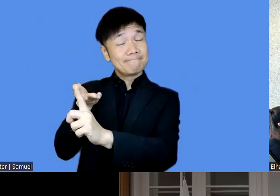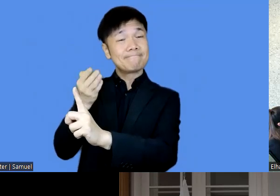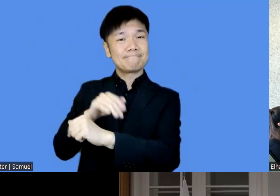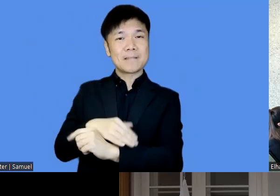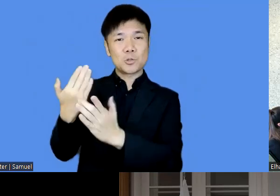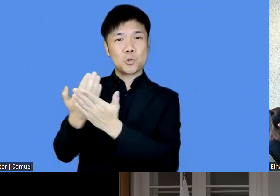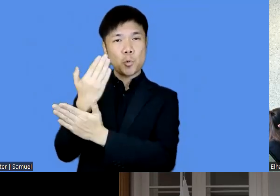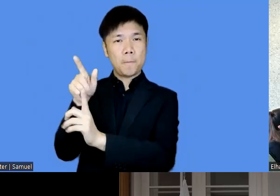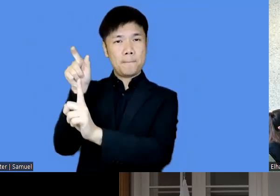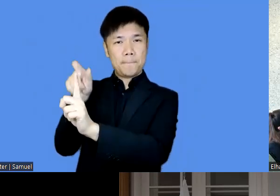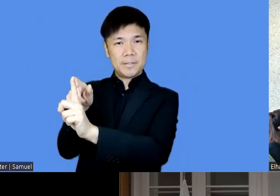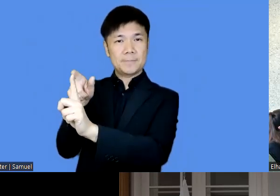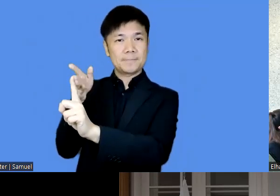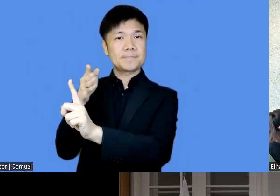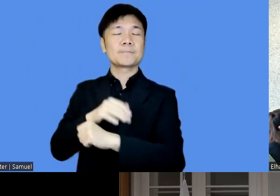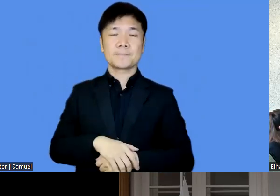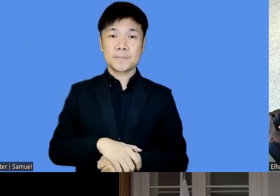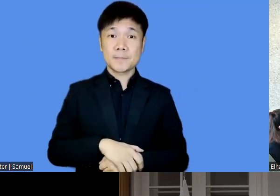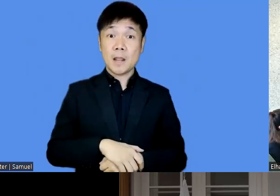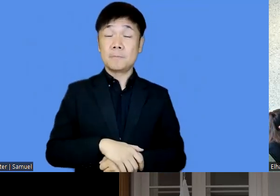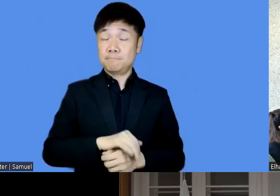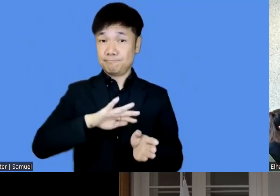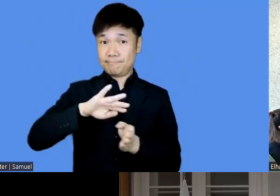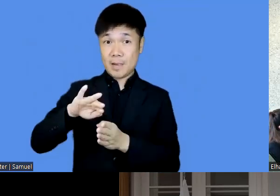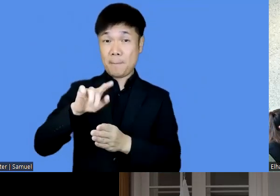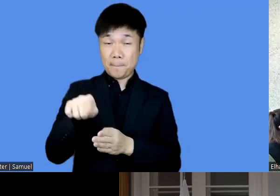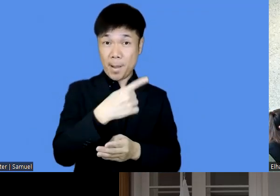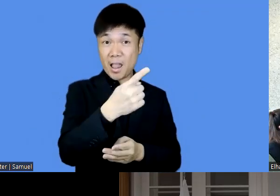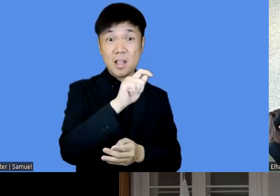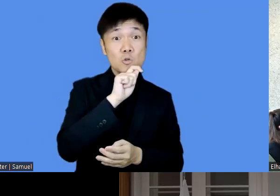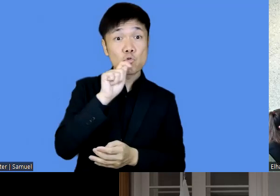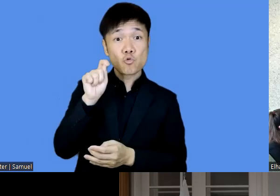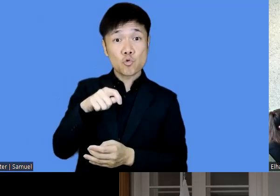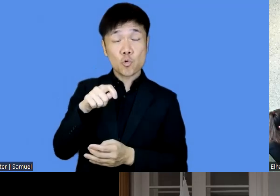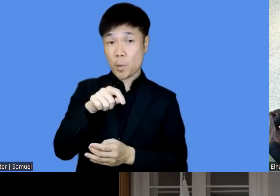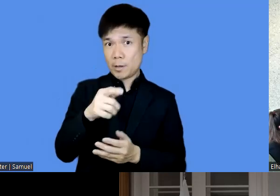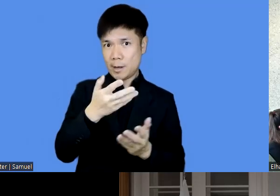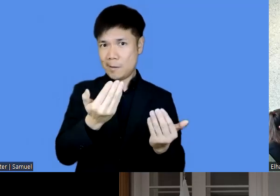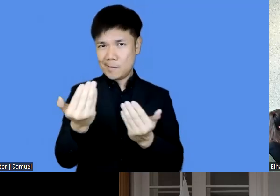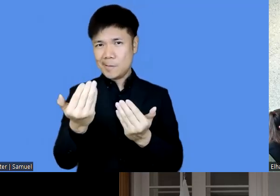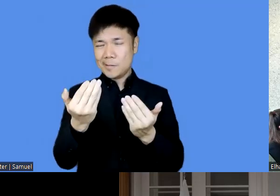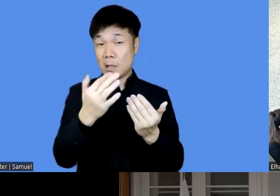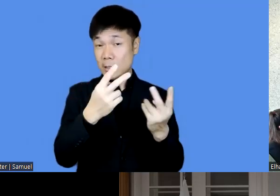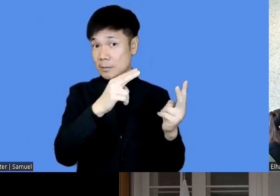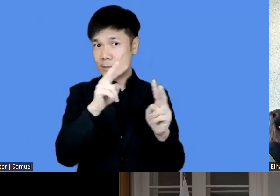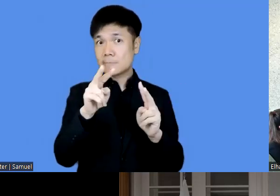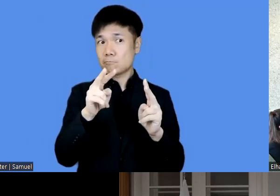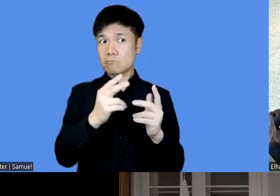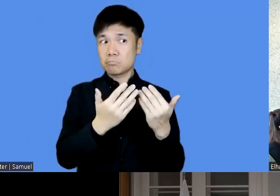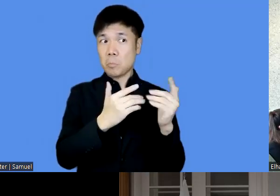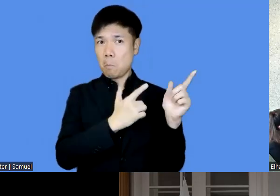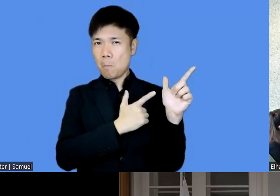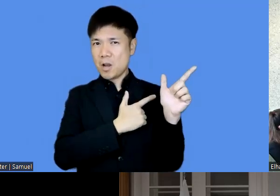what the Ukraine report did, brought the stories directly to the militaries and Alex, you know,